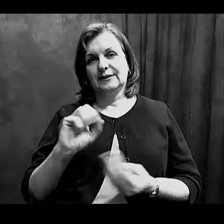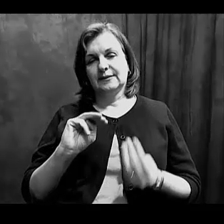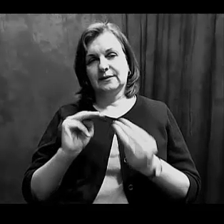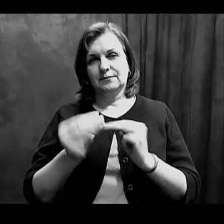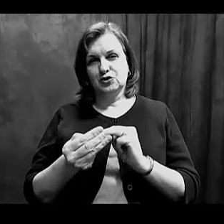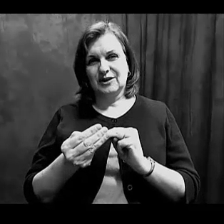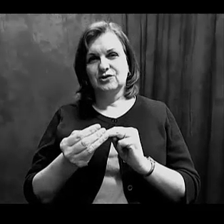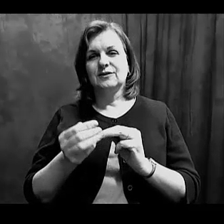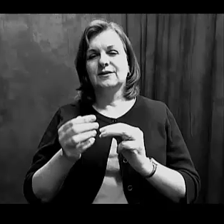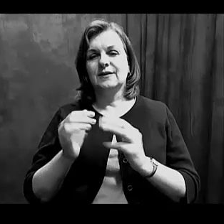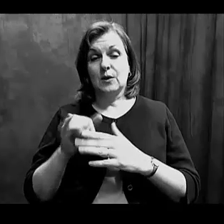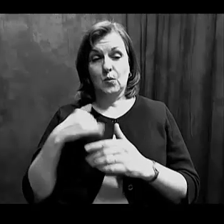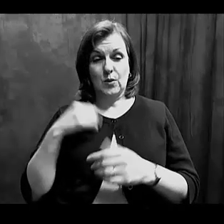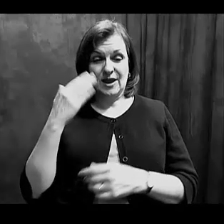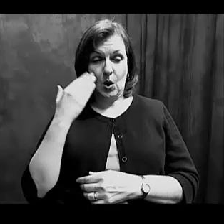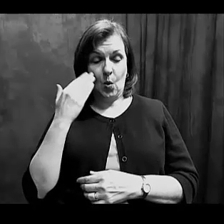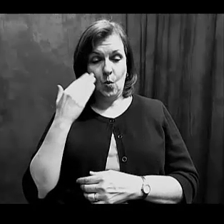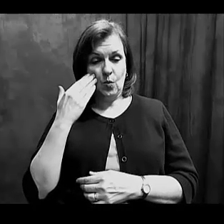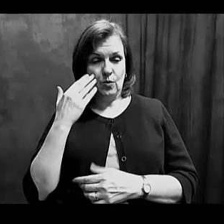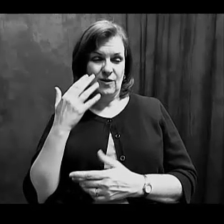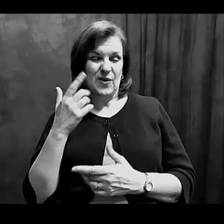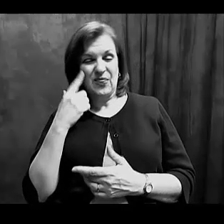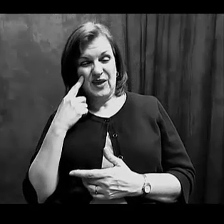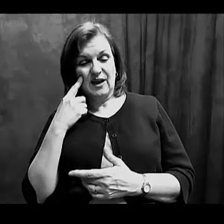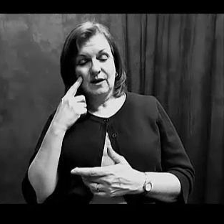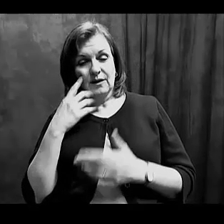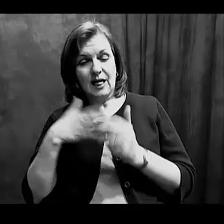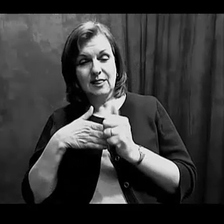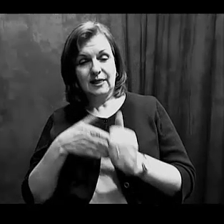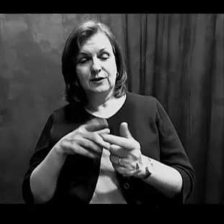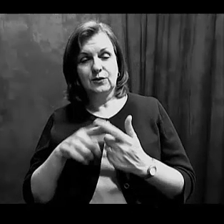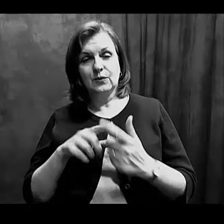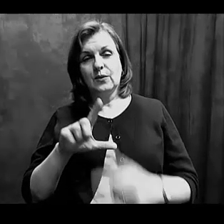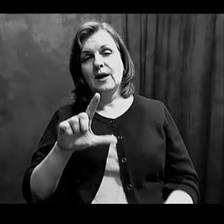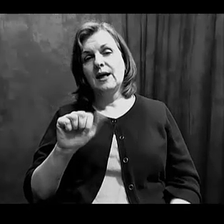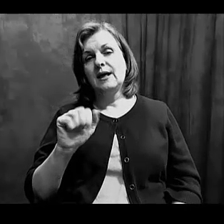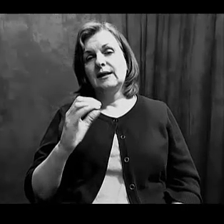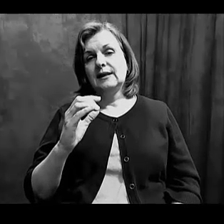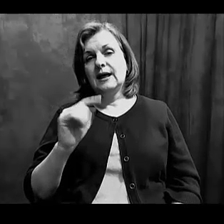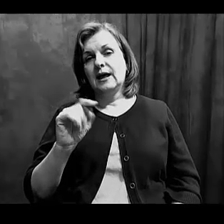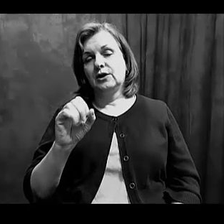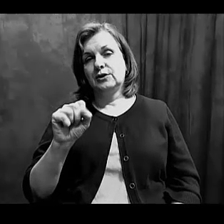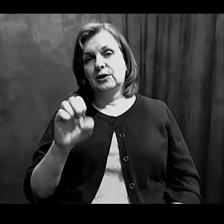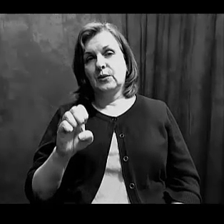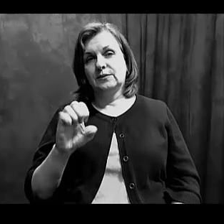that have been identified that we think have now led to lactose intolerance